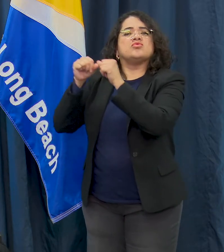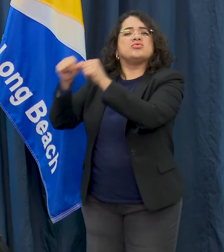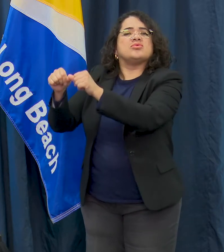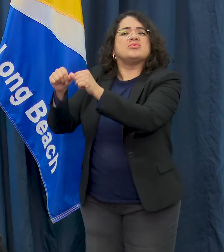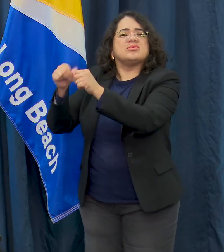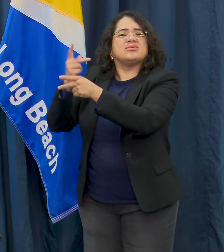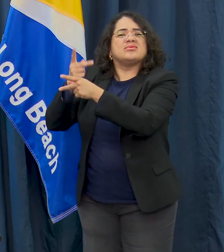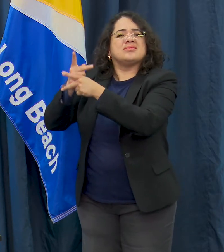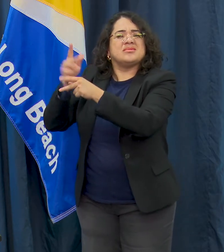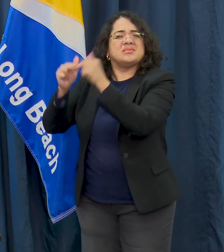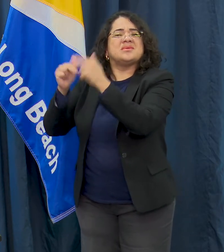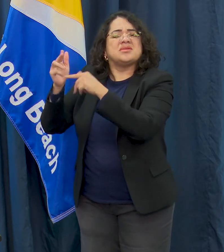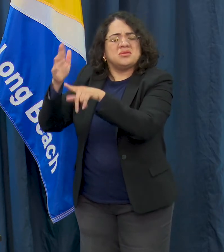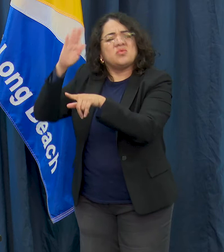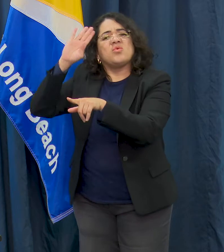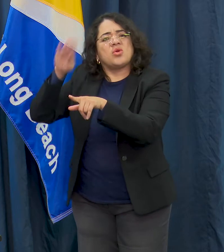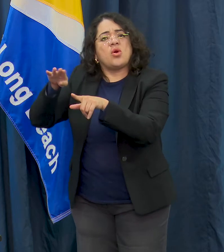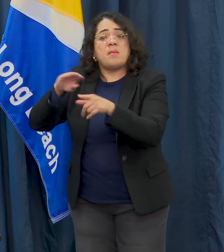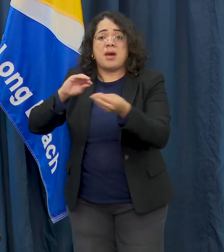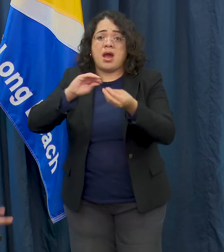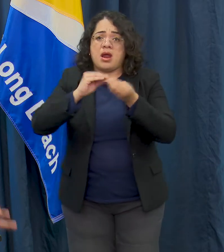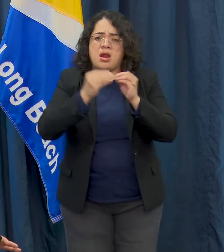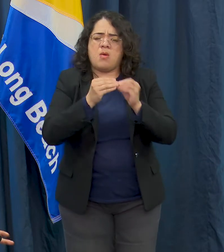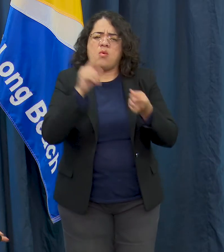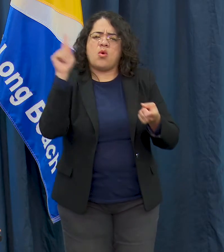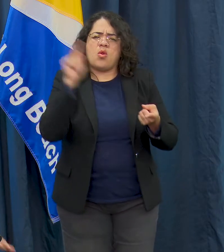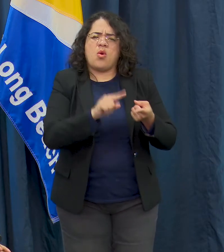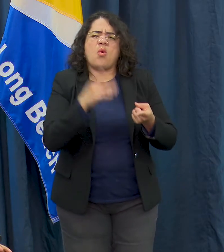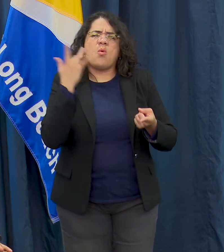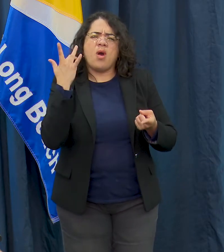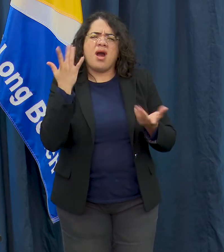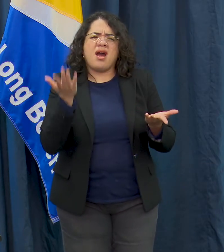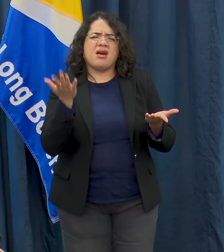reason the numbers are low is because things have been closed and we have been